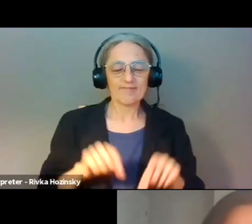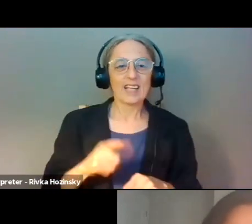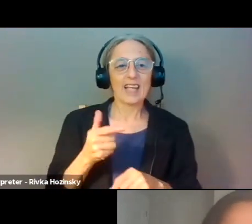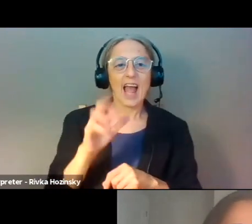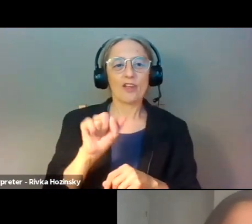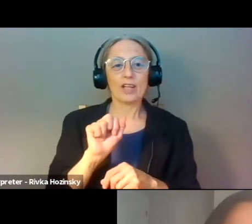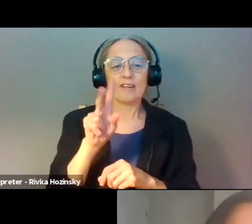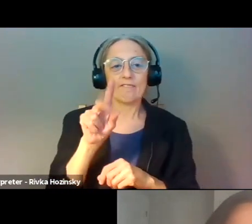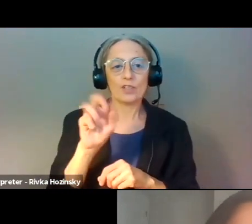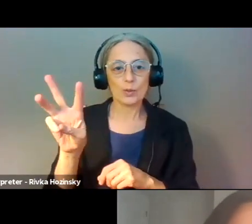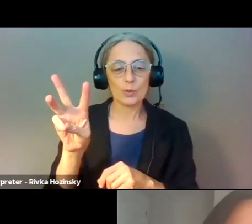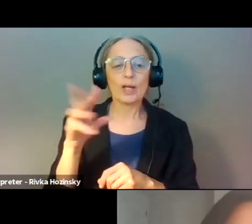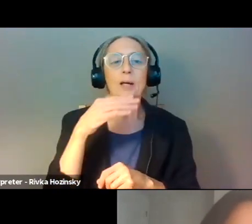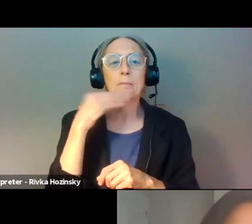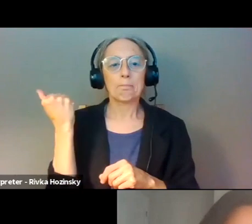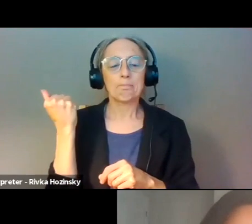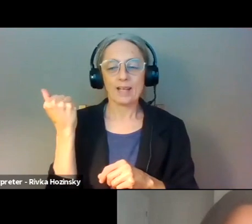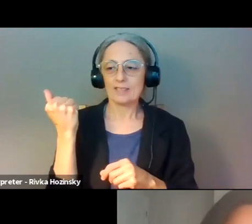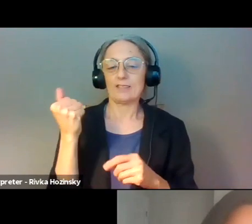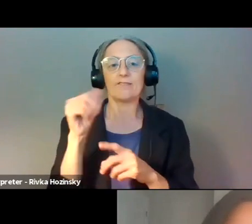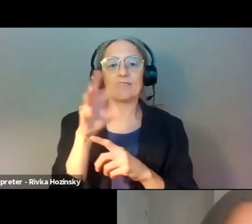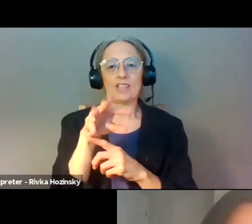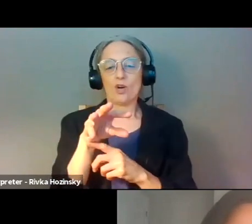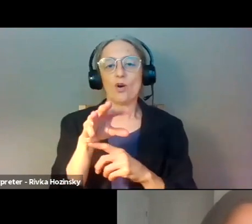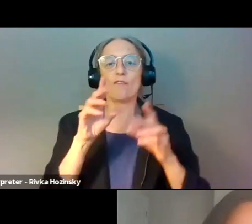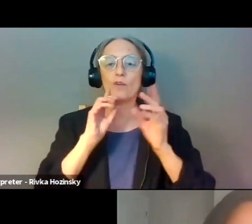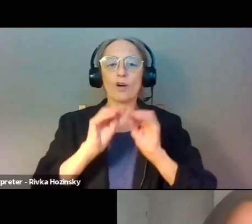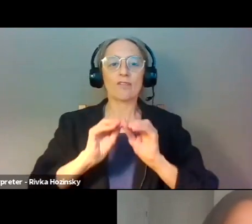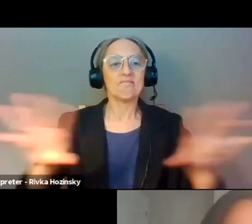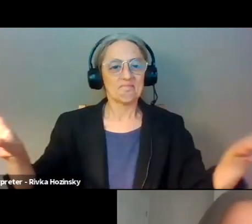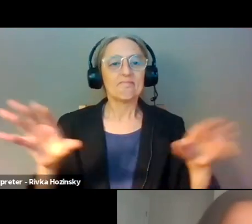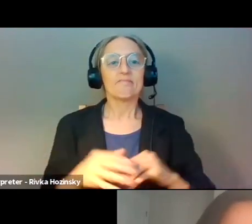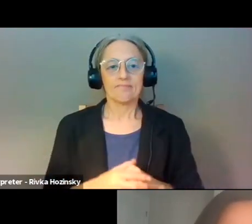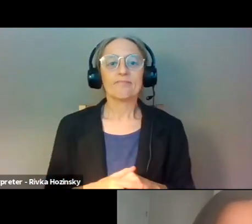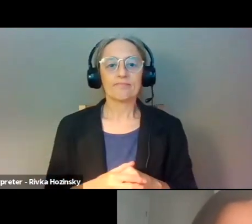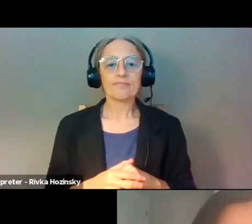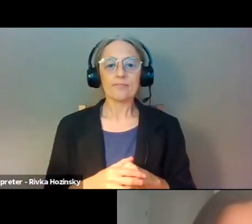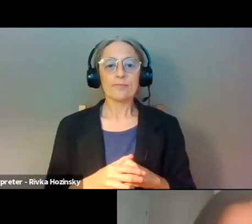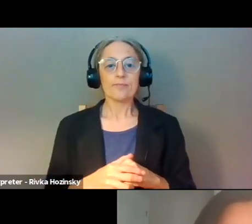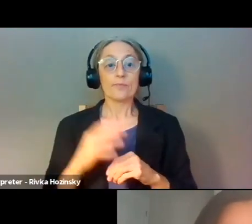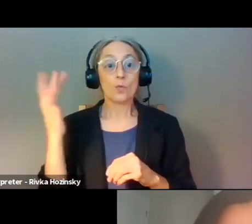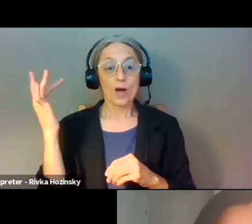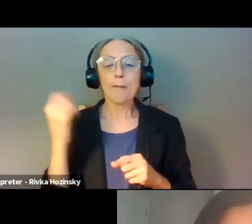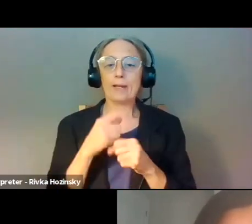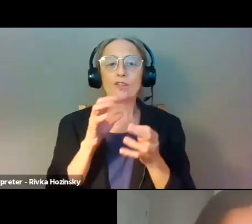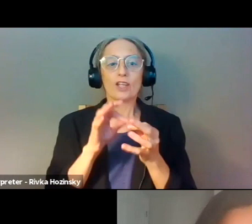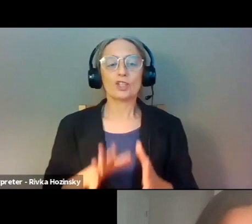main publicized recording of the video to ensure that the interpreter is always visible.